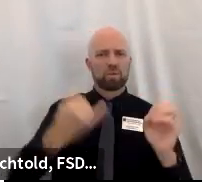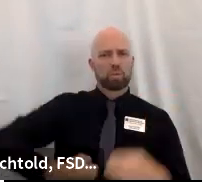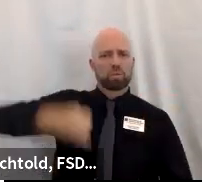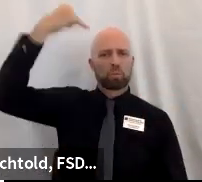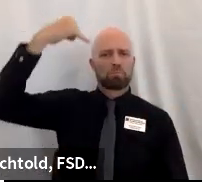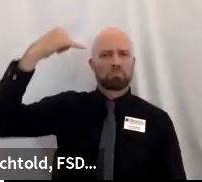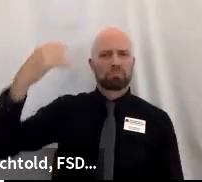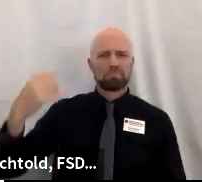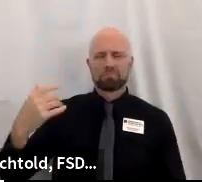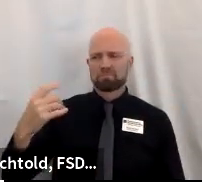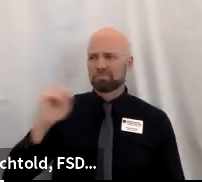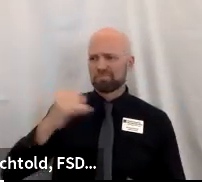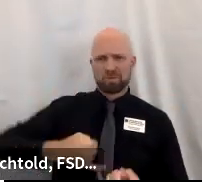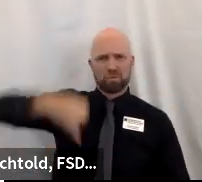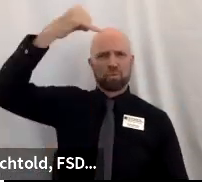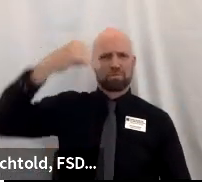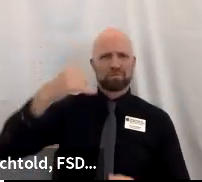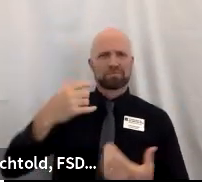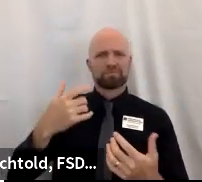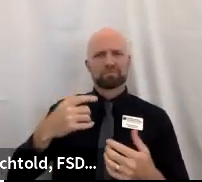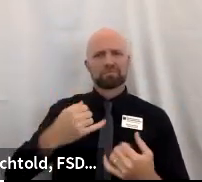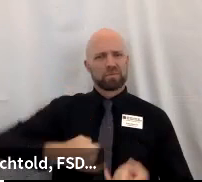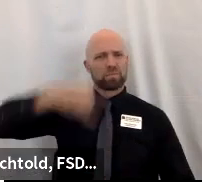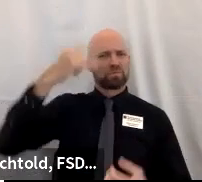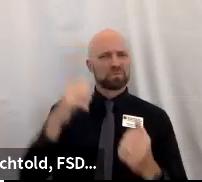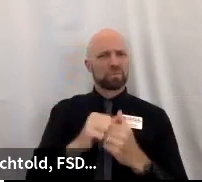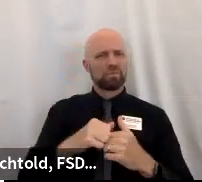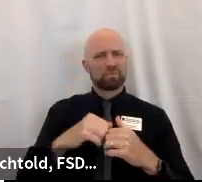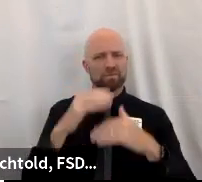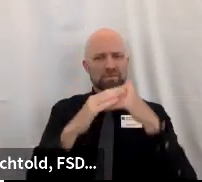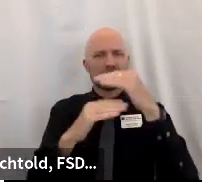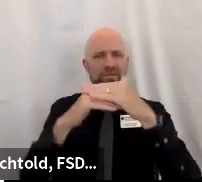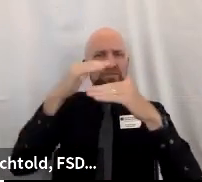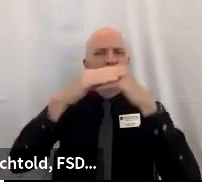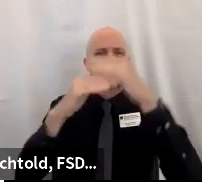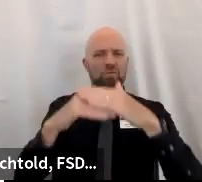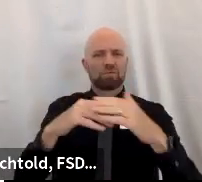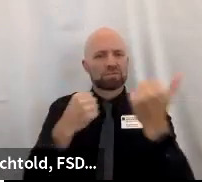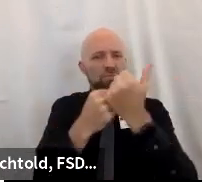to scale El Capitan in Yosemite with no harness his first time.